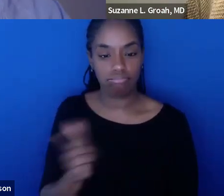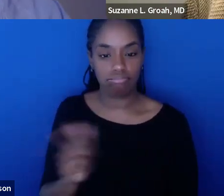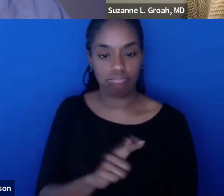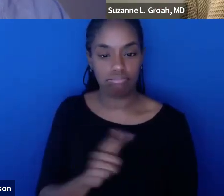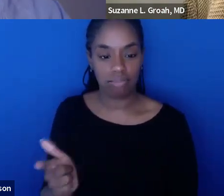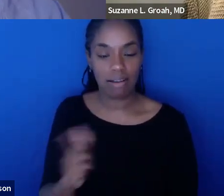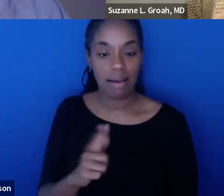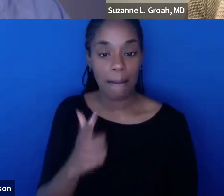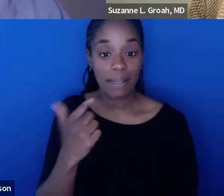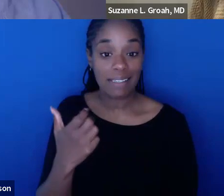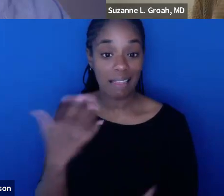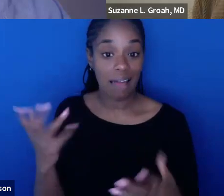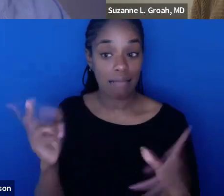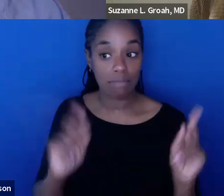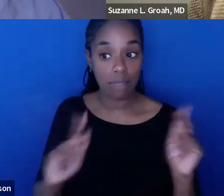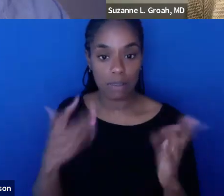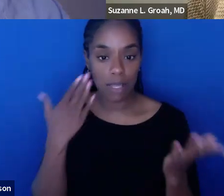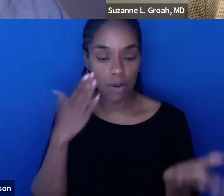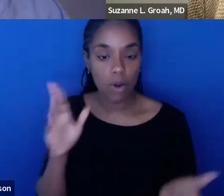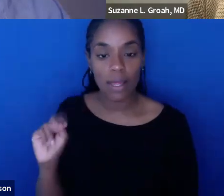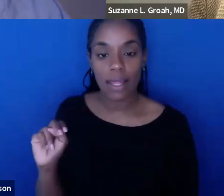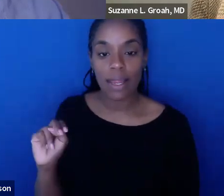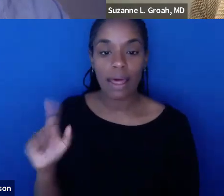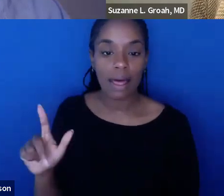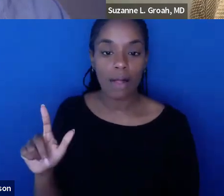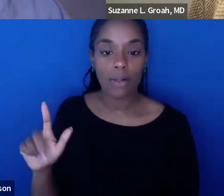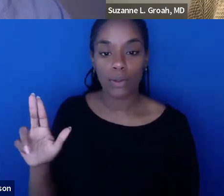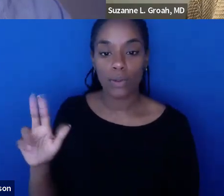lot of people don't know what NLUTD is, and then there's not a good way